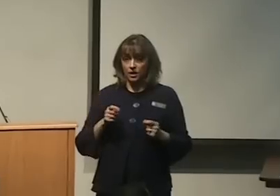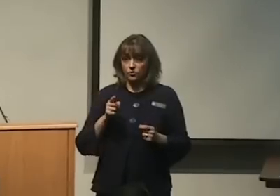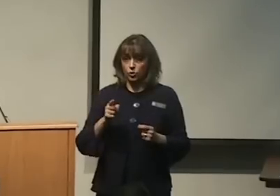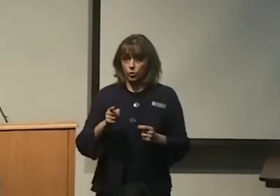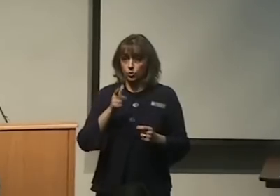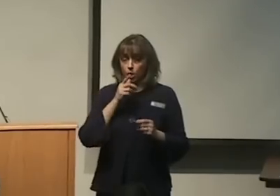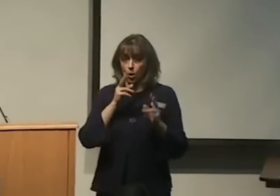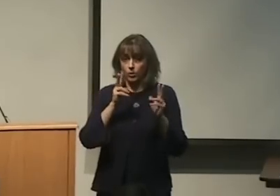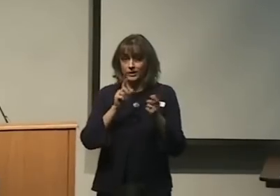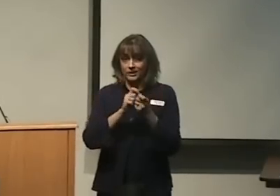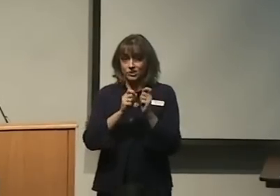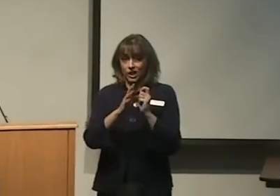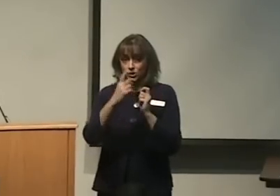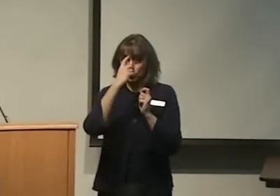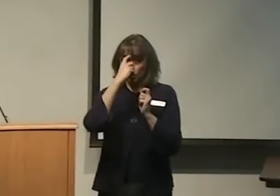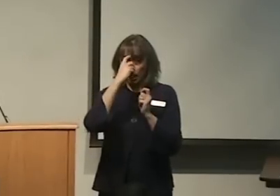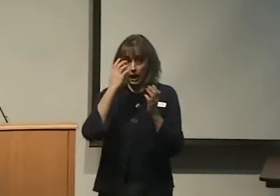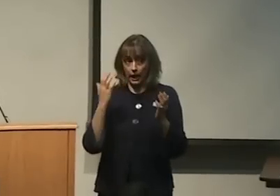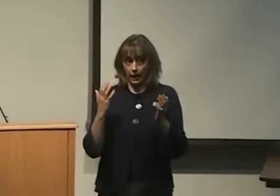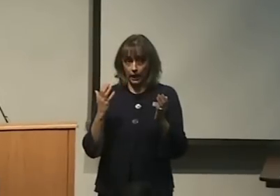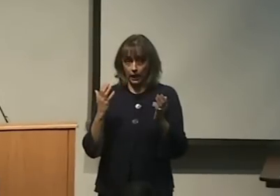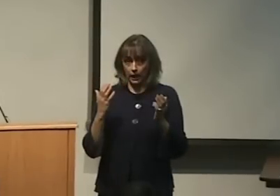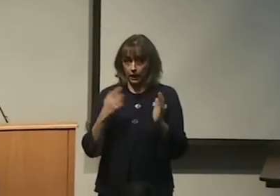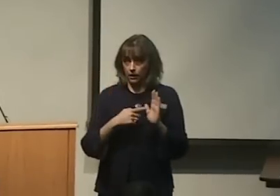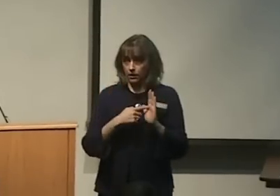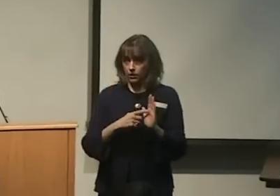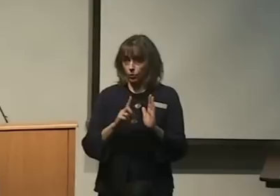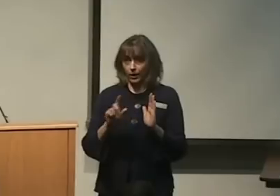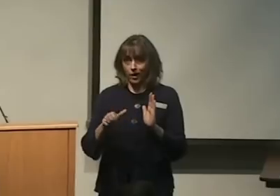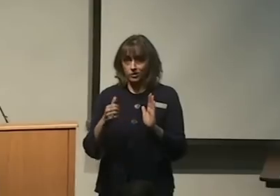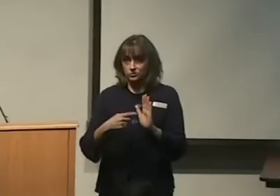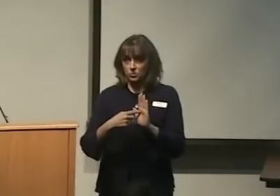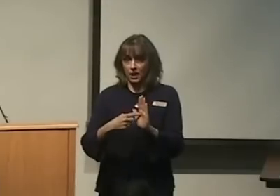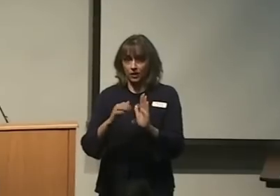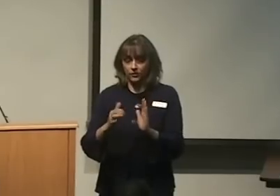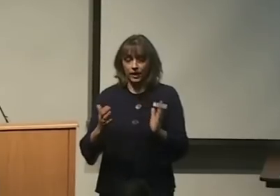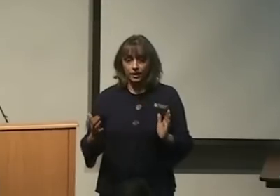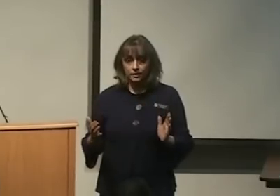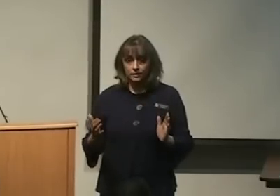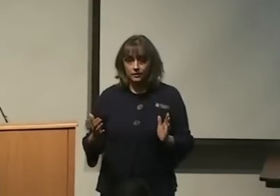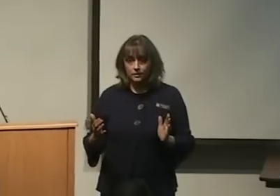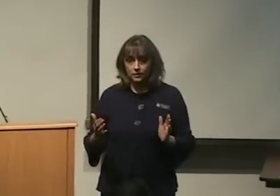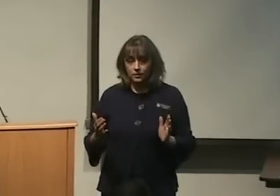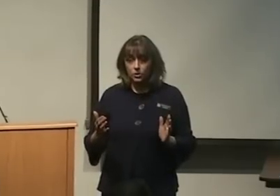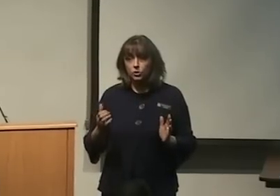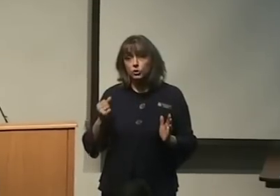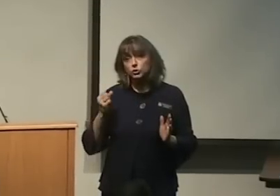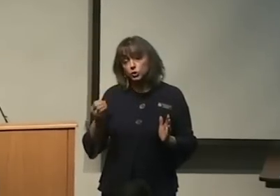the best thing you can ever do in class is say, you know what, that was a great question, I think you've changed my mind.